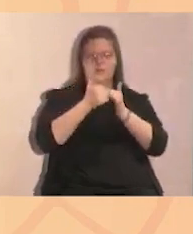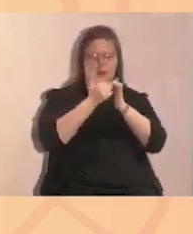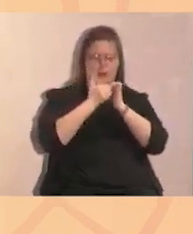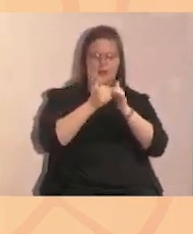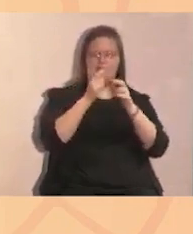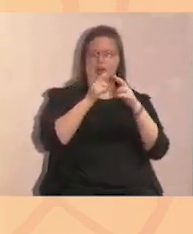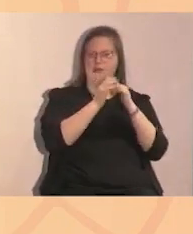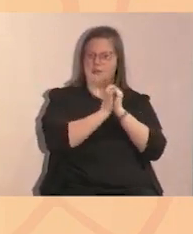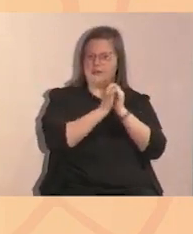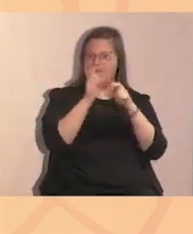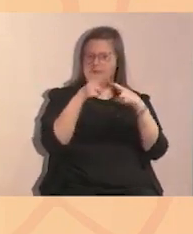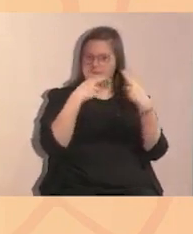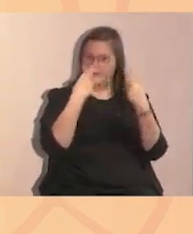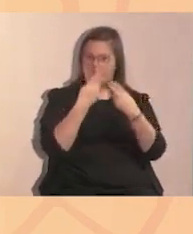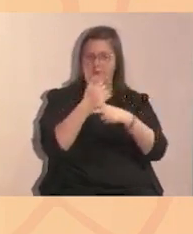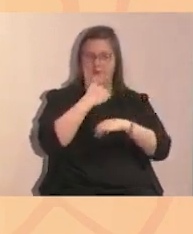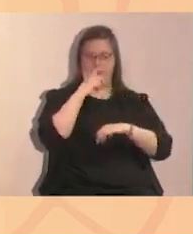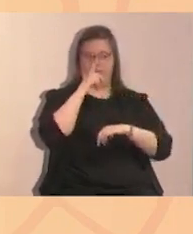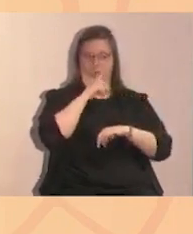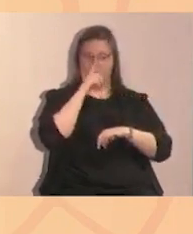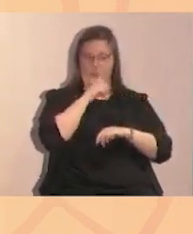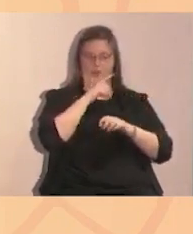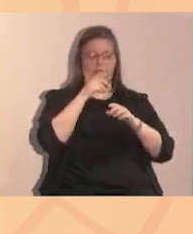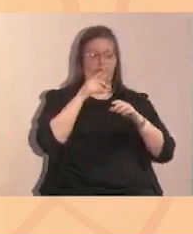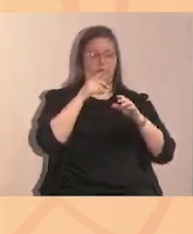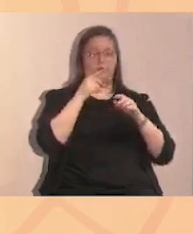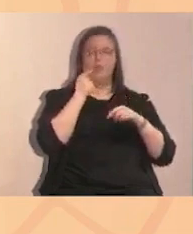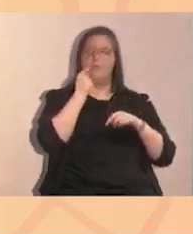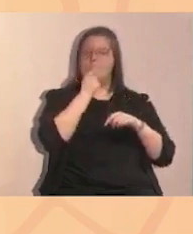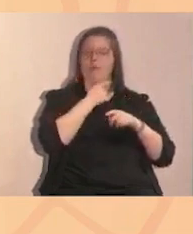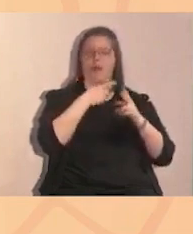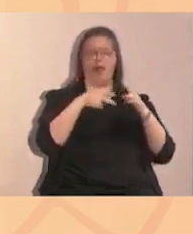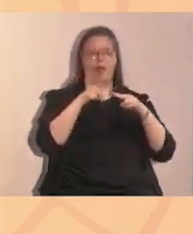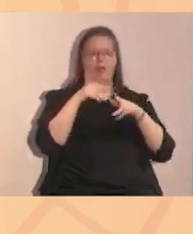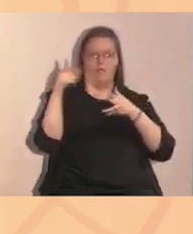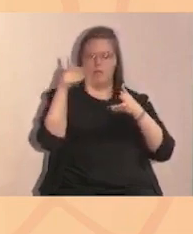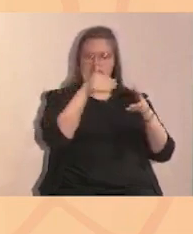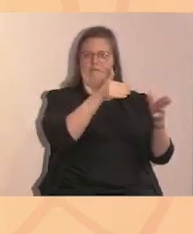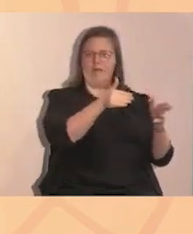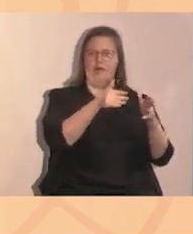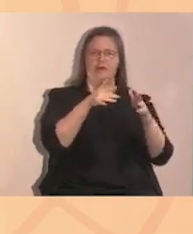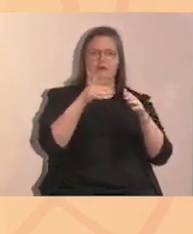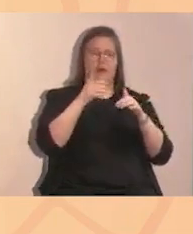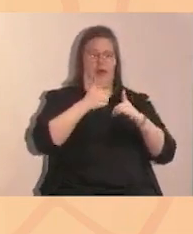But our people are from the mouth of the Murchison River, and our Country is a national park that none